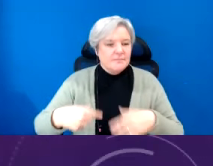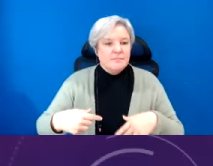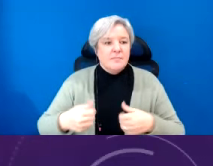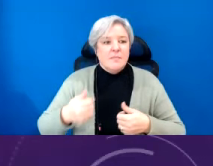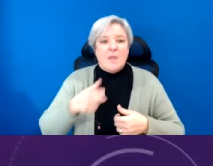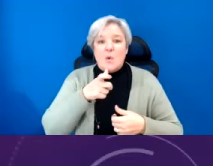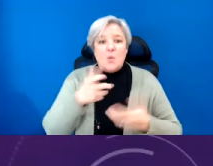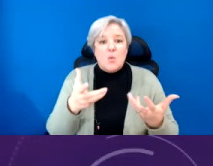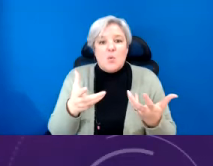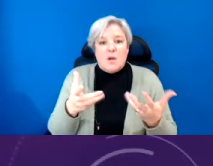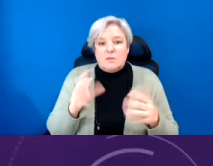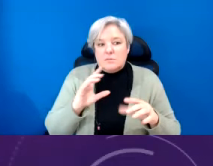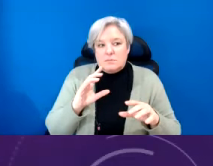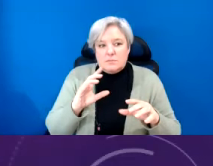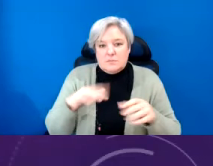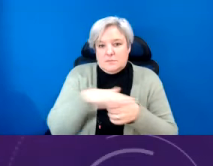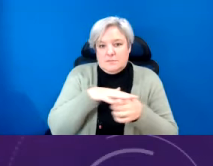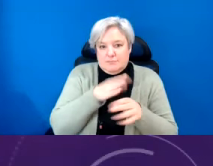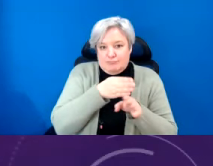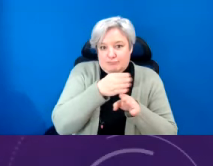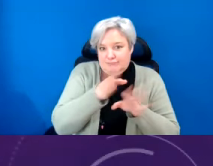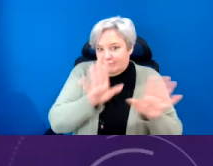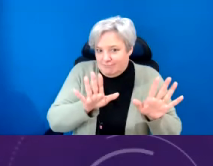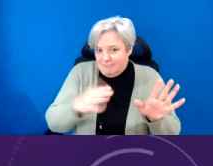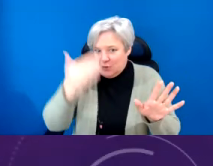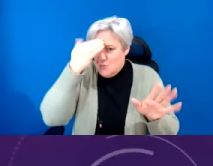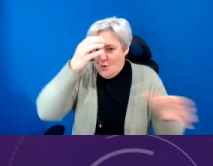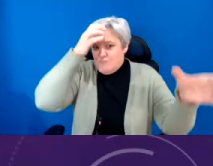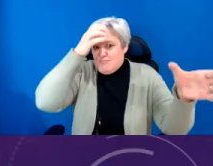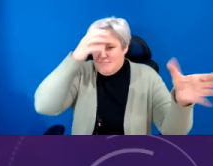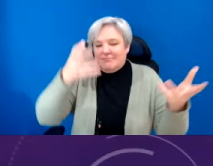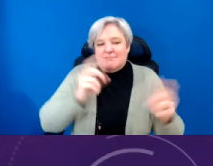is in your area of expertize, if you could help to answer that question